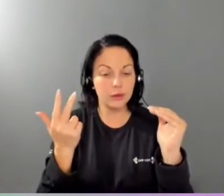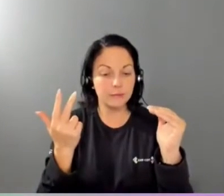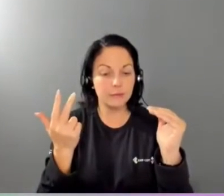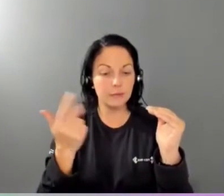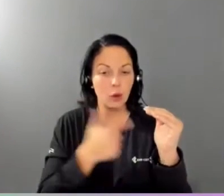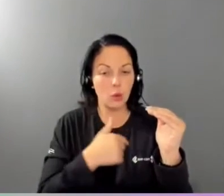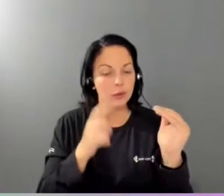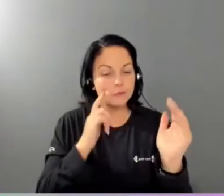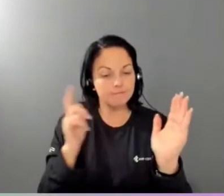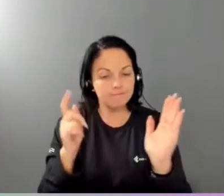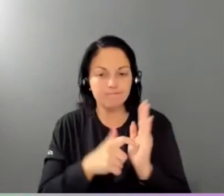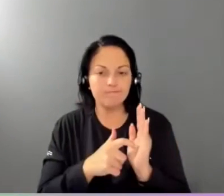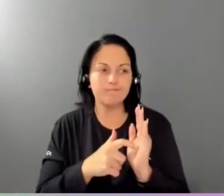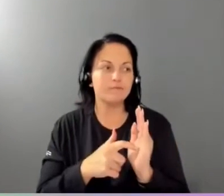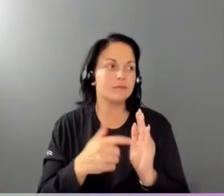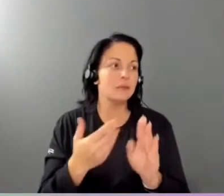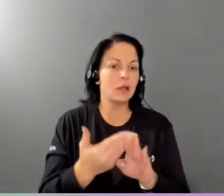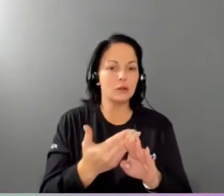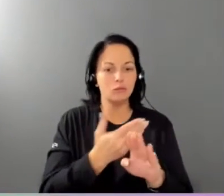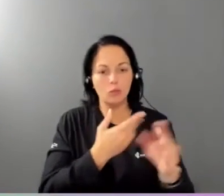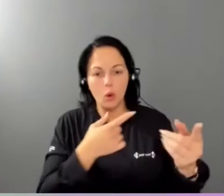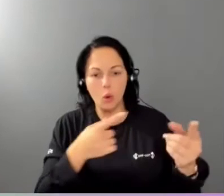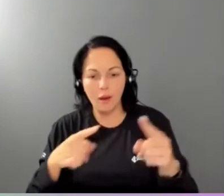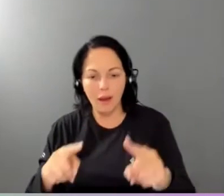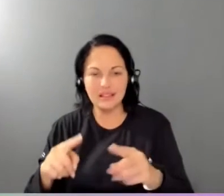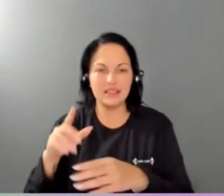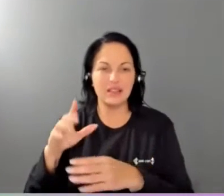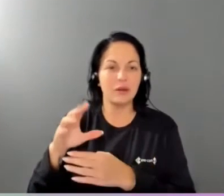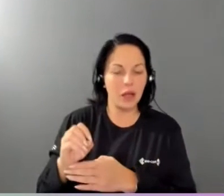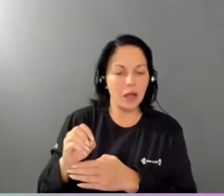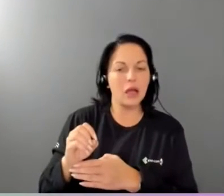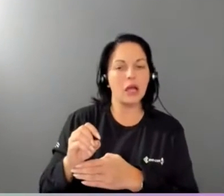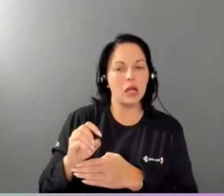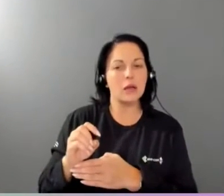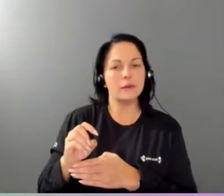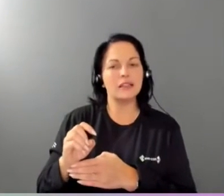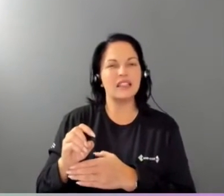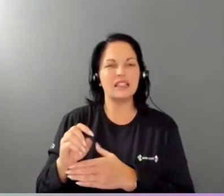standard across the market. But again we will move to